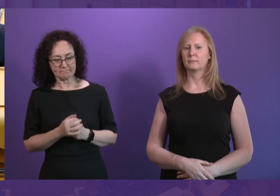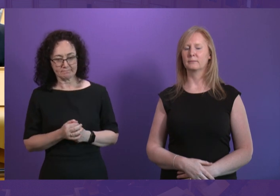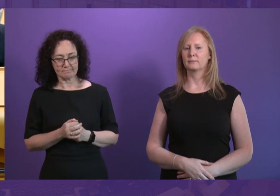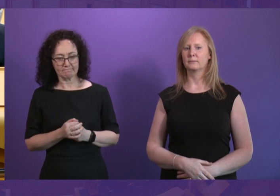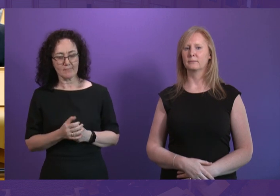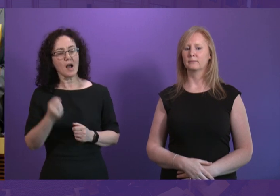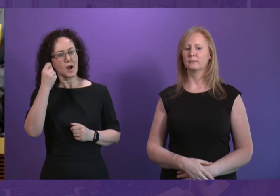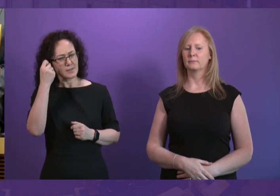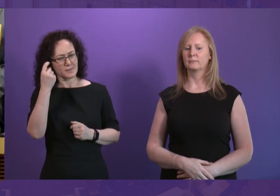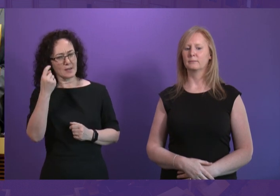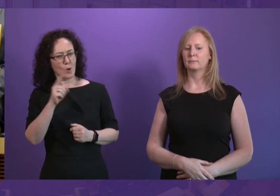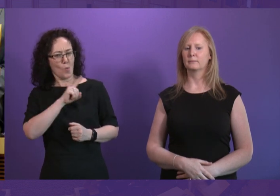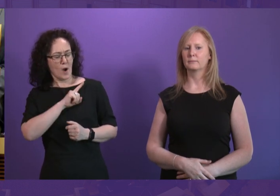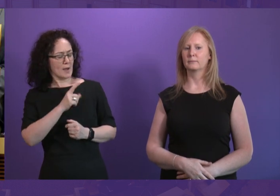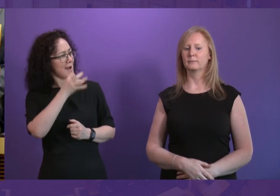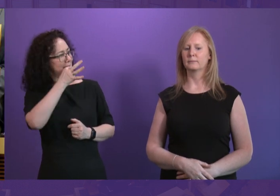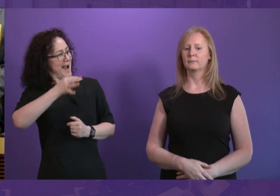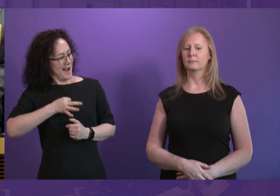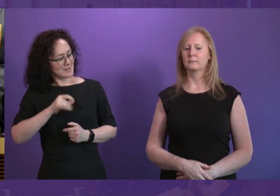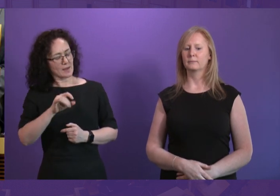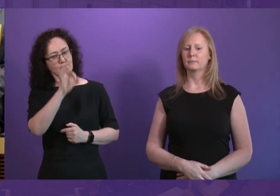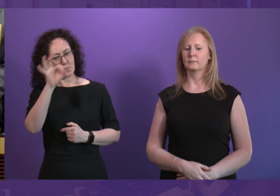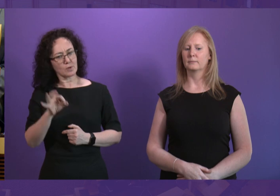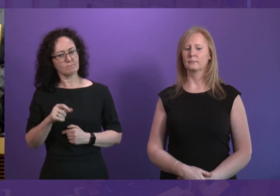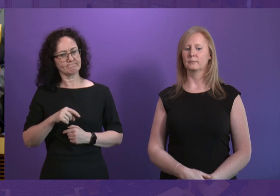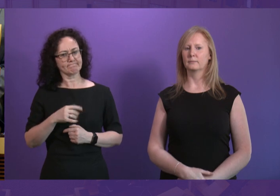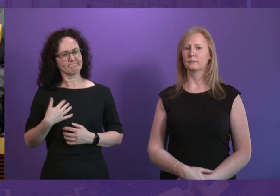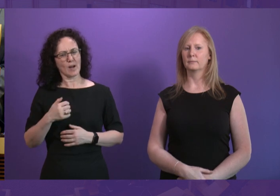Lennon’s question. I think that we would all share a sense of anger when any employees